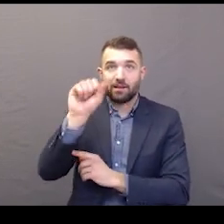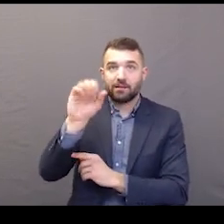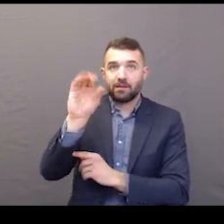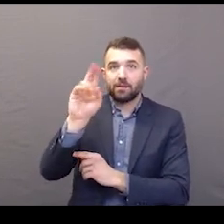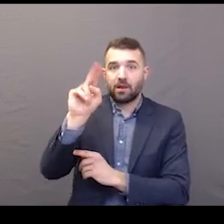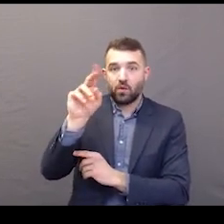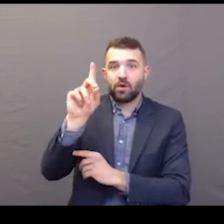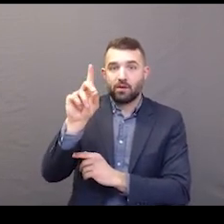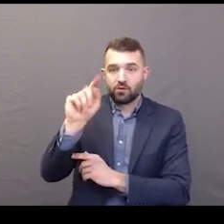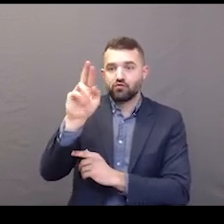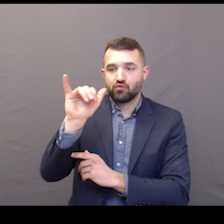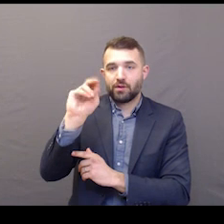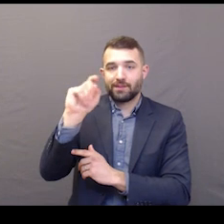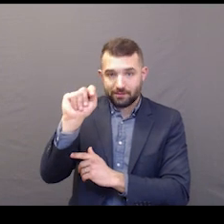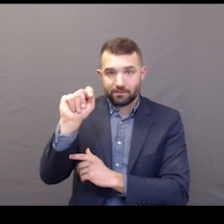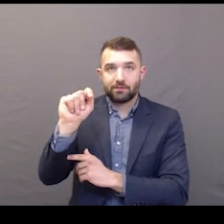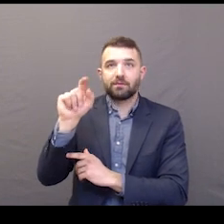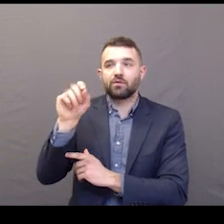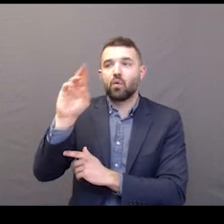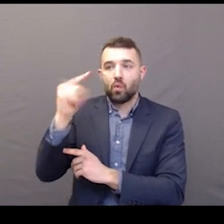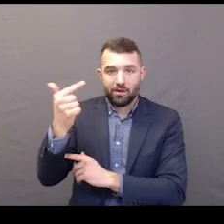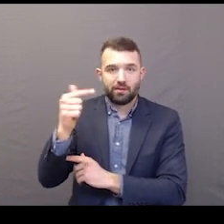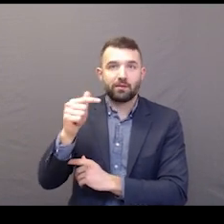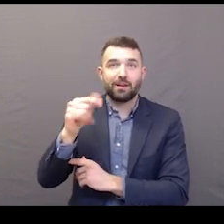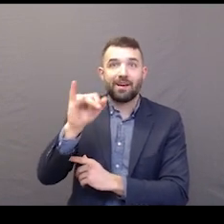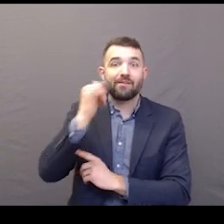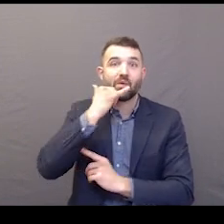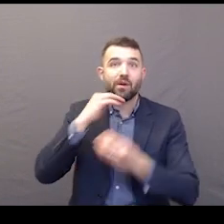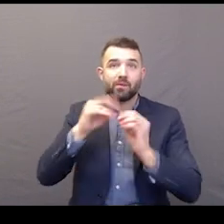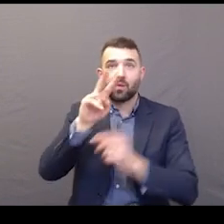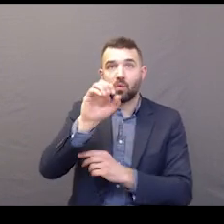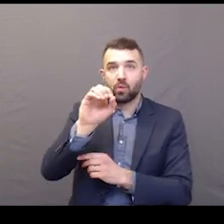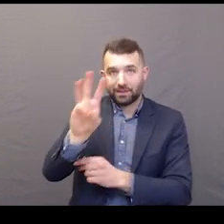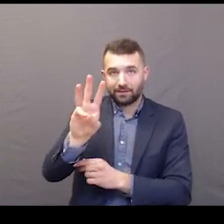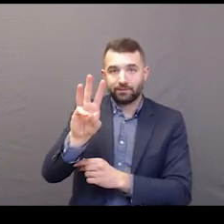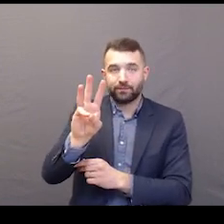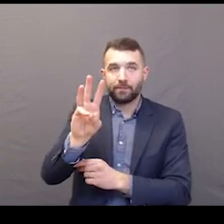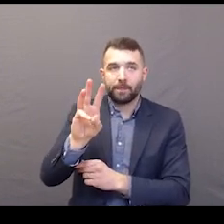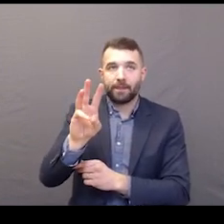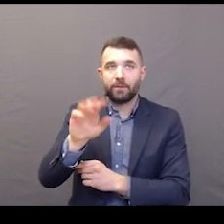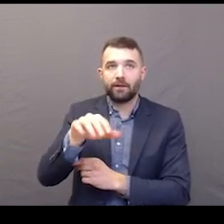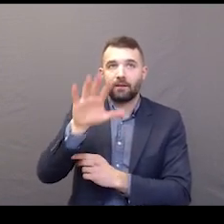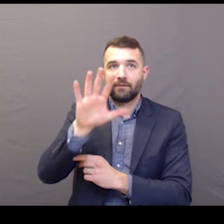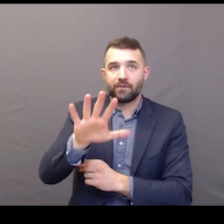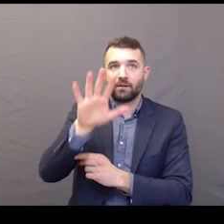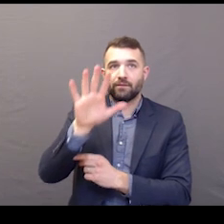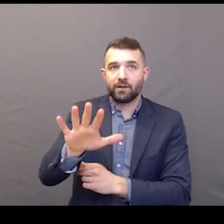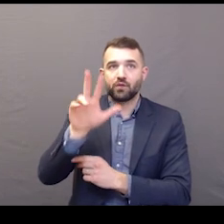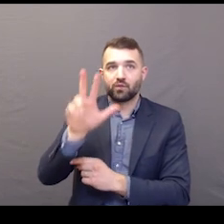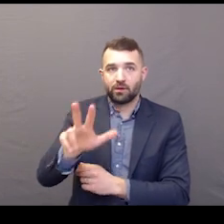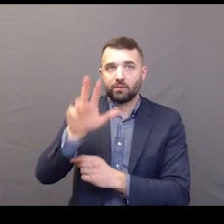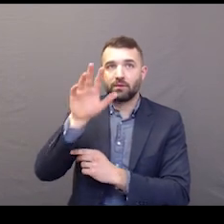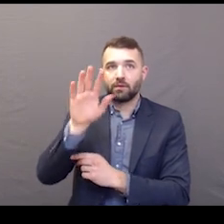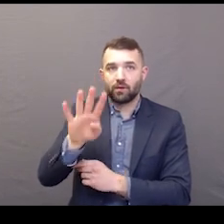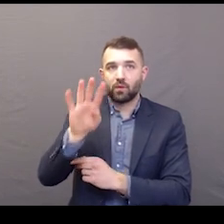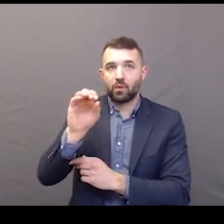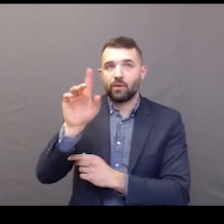or by phone at 206-553-3412. I encourage you to subscribe to our email list at to stay tuned